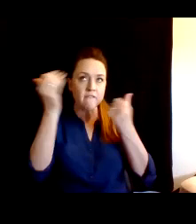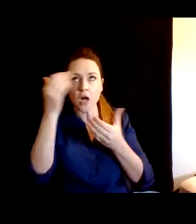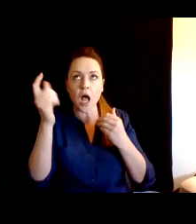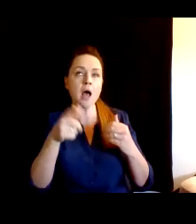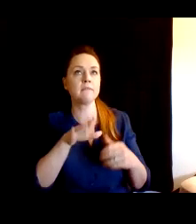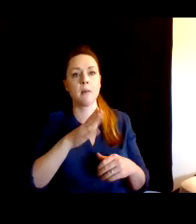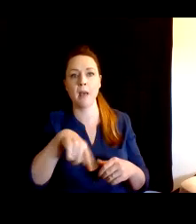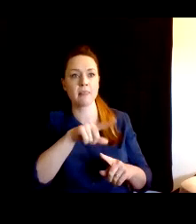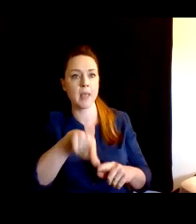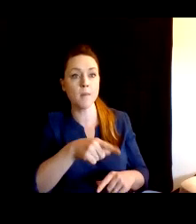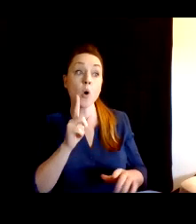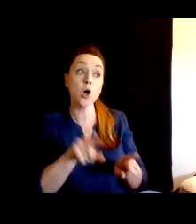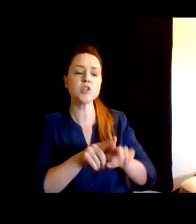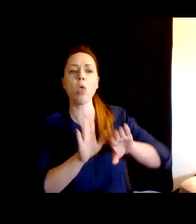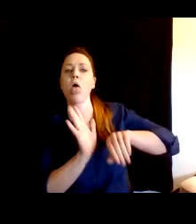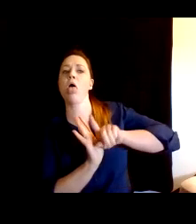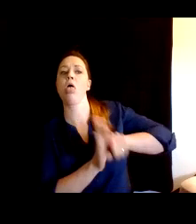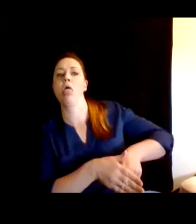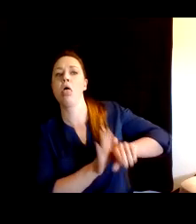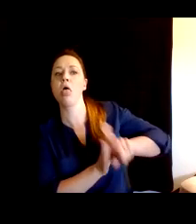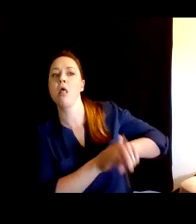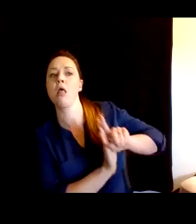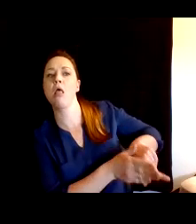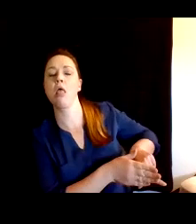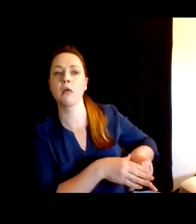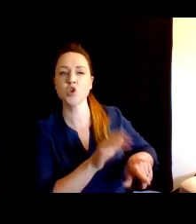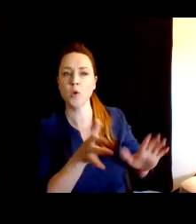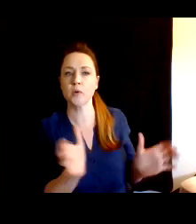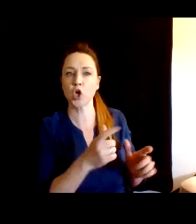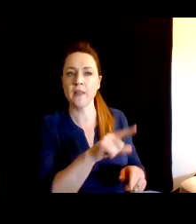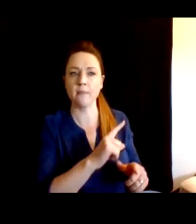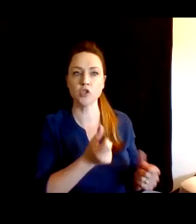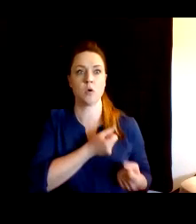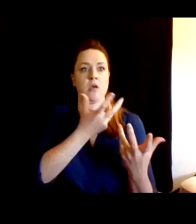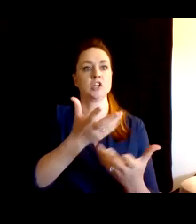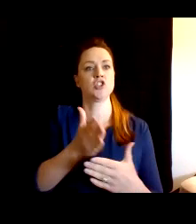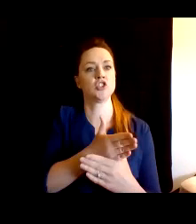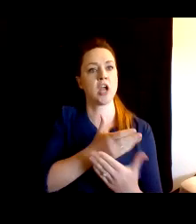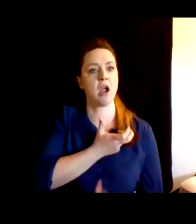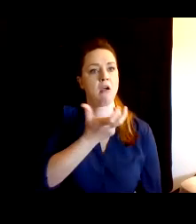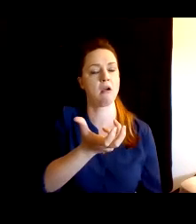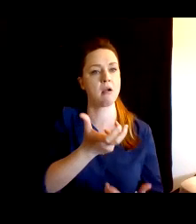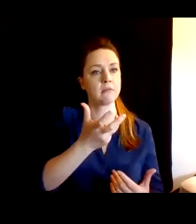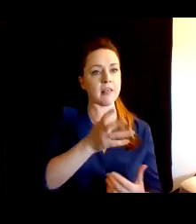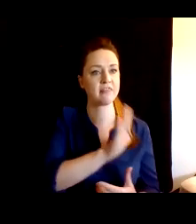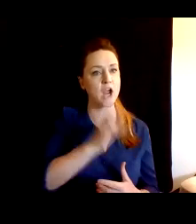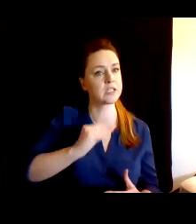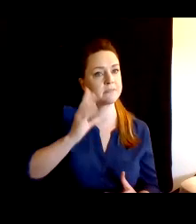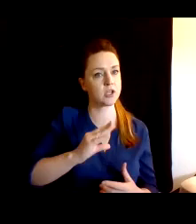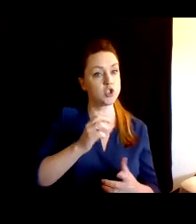or discouraged from sharing their experiences or using their experiences to impact systemic change. And what I mean by that is,